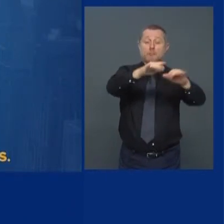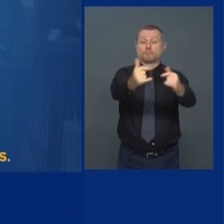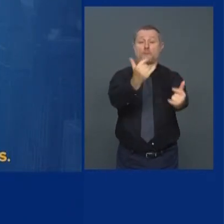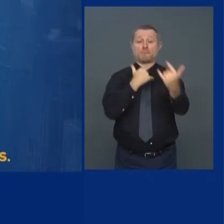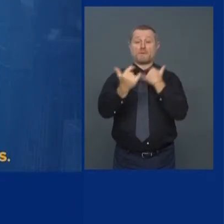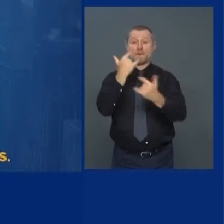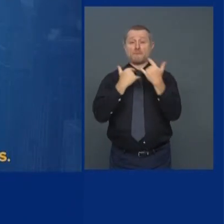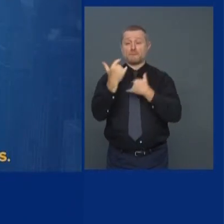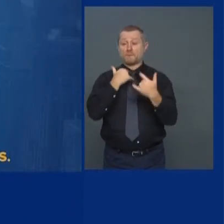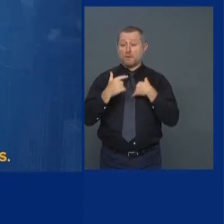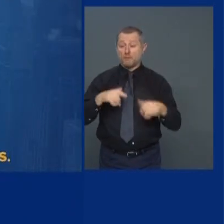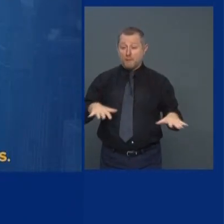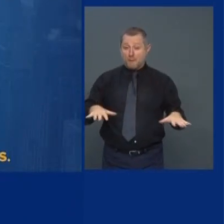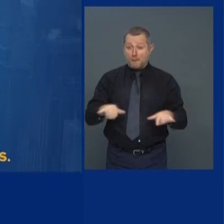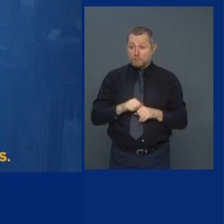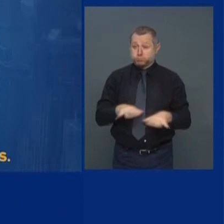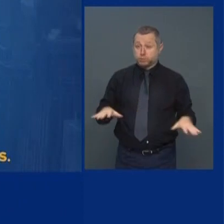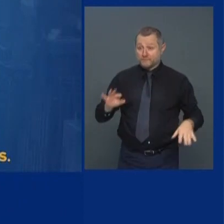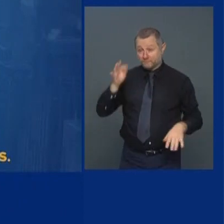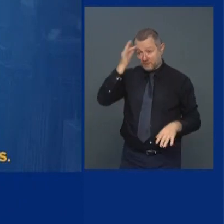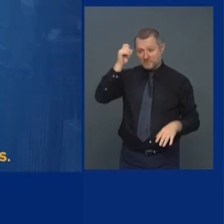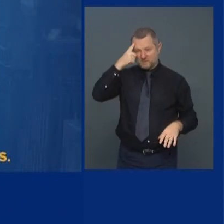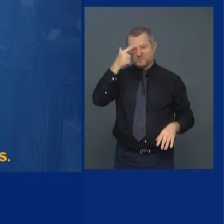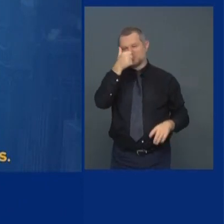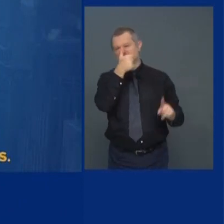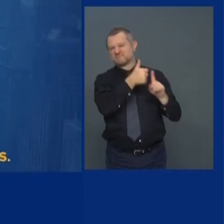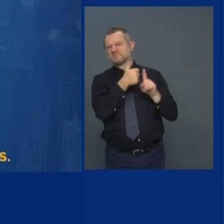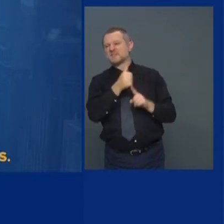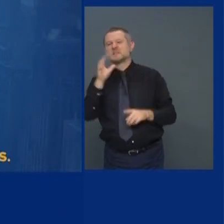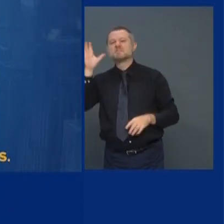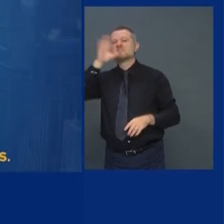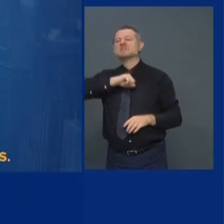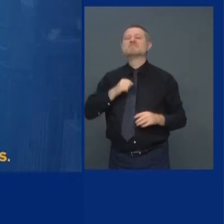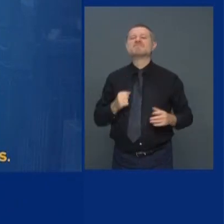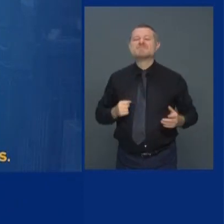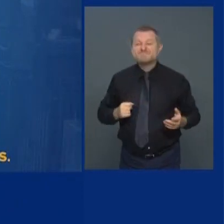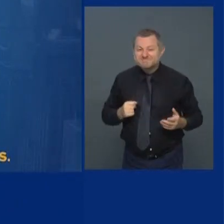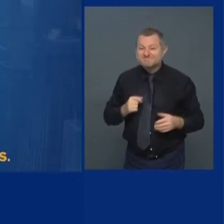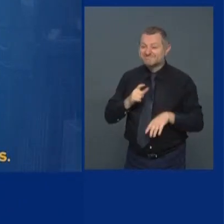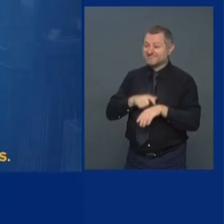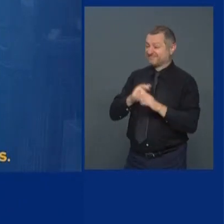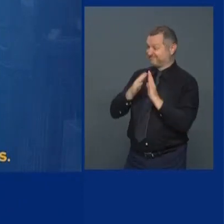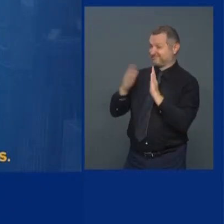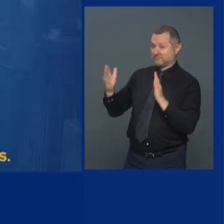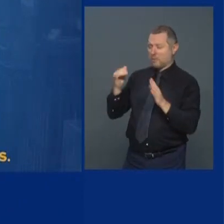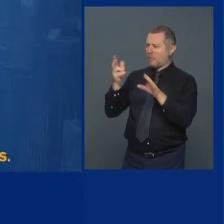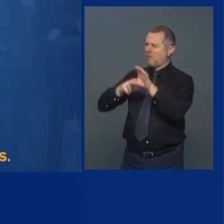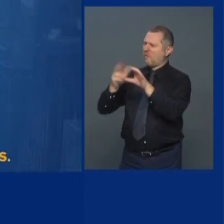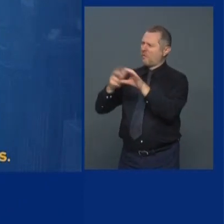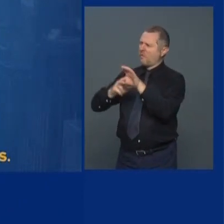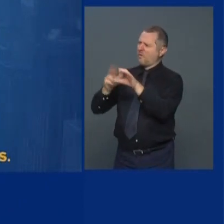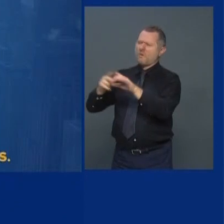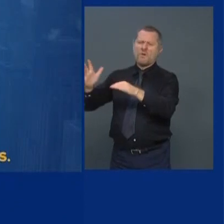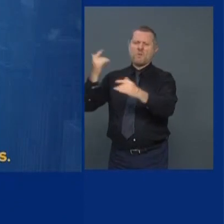THE FEDERAL GOVERNMENT MISSED THAT THE VIRUS WENT FROM CHINA TO EUROPE. AND THEY MISSED IT FOR THREE MONTHS.